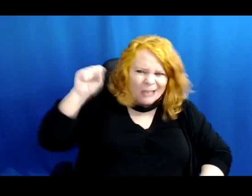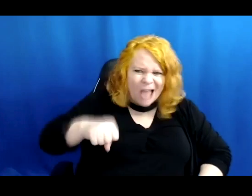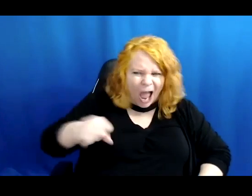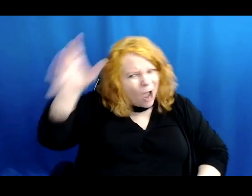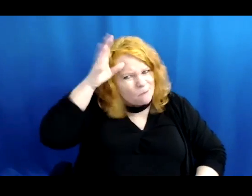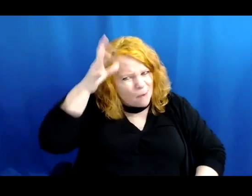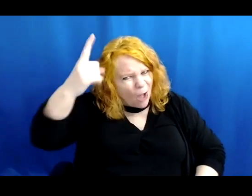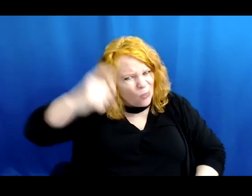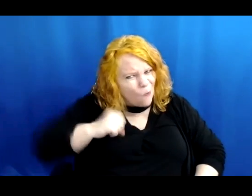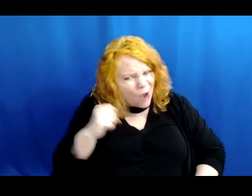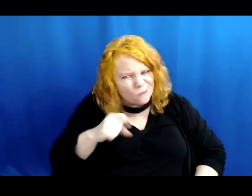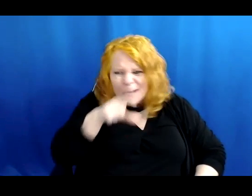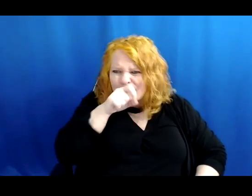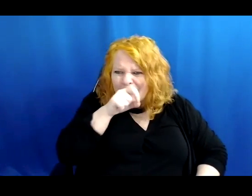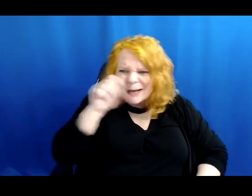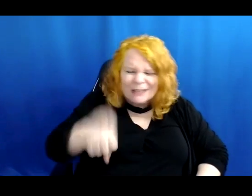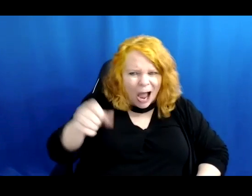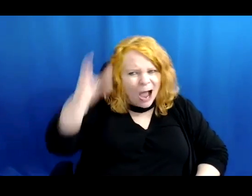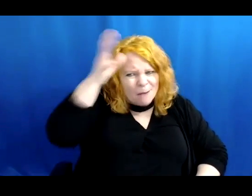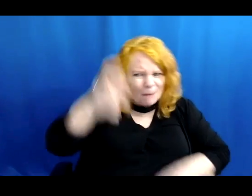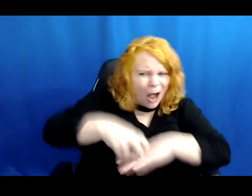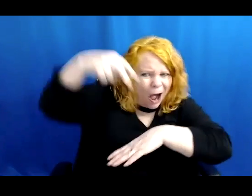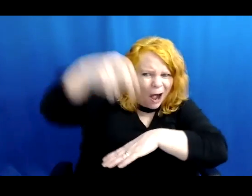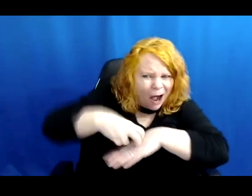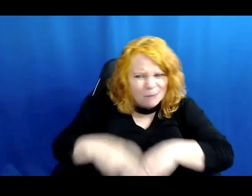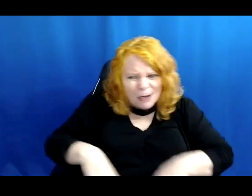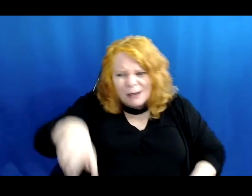Papa the One-Winged Parrot.Yeah! Papa hops! Papa squawks.